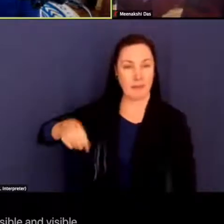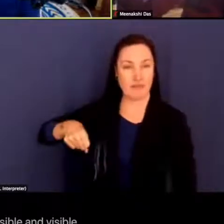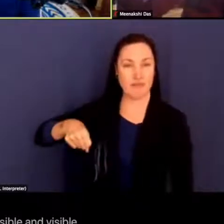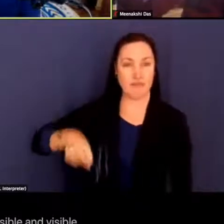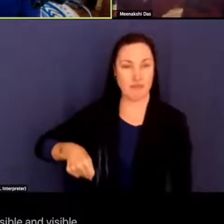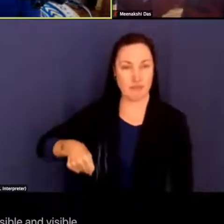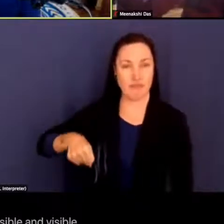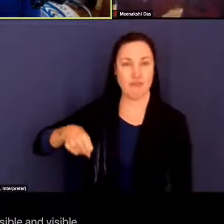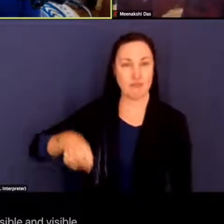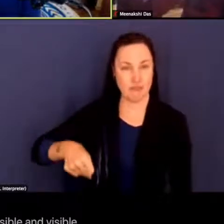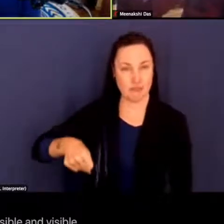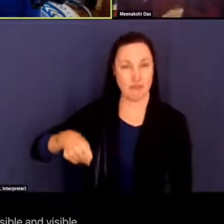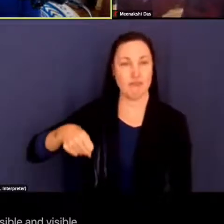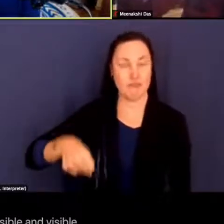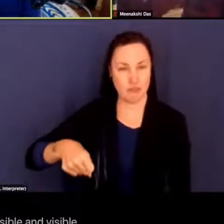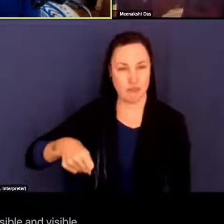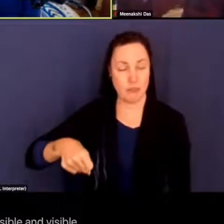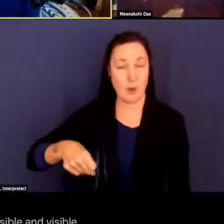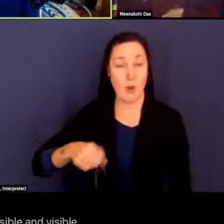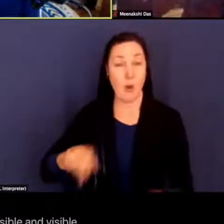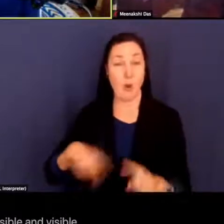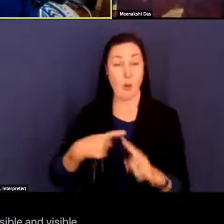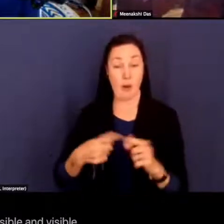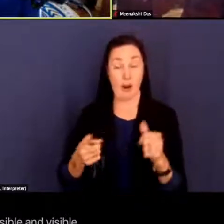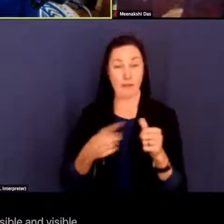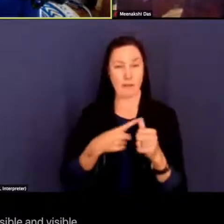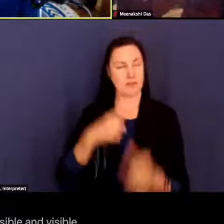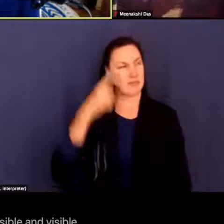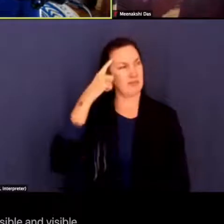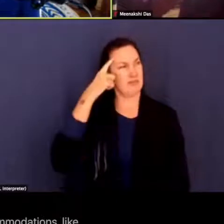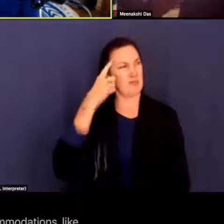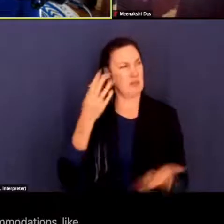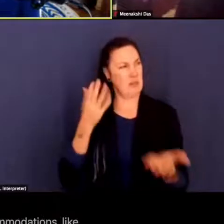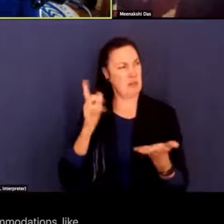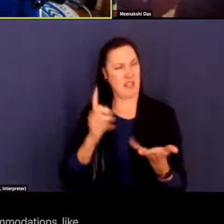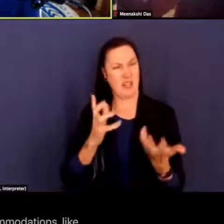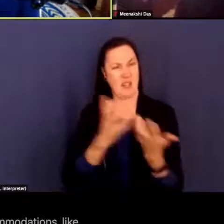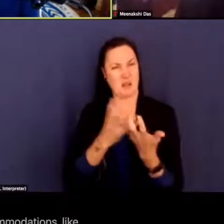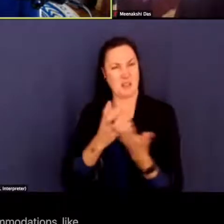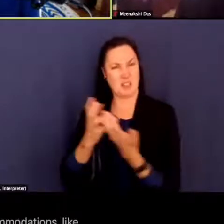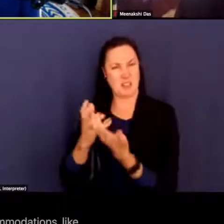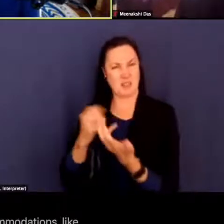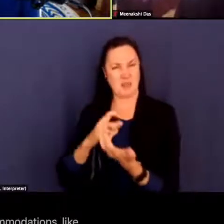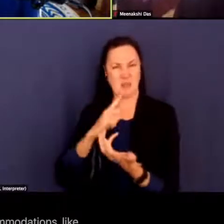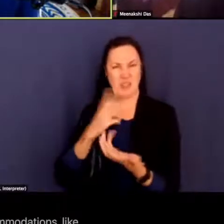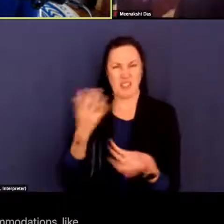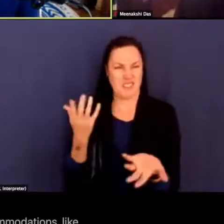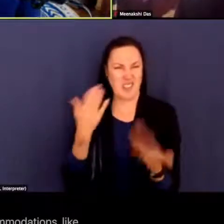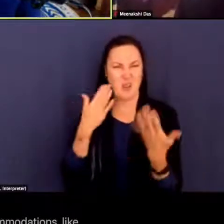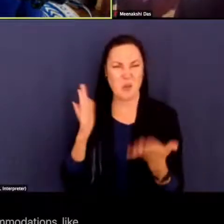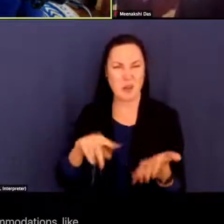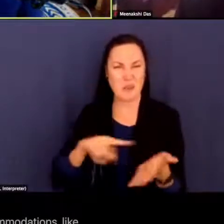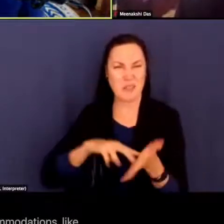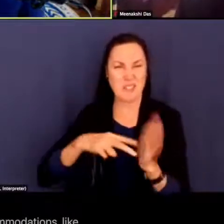like Meena I didn't even really know what they were or what to ask for or what was possible.